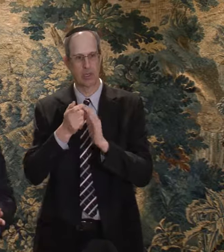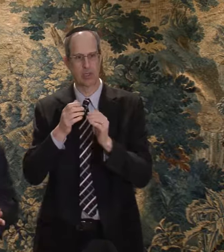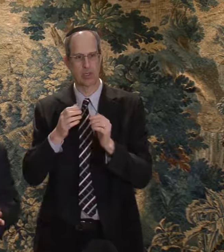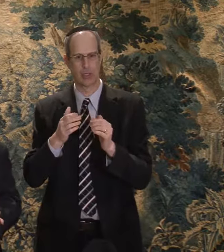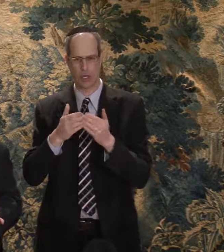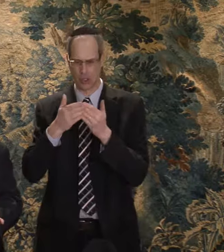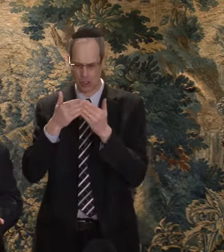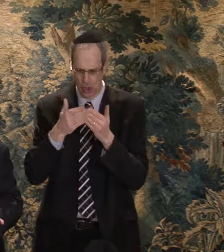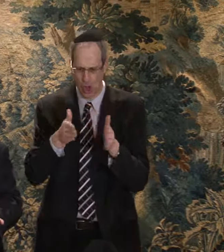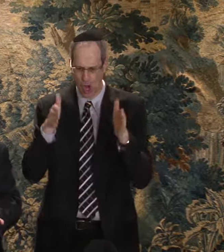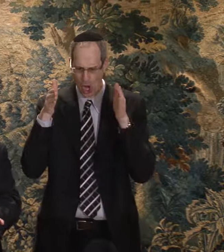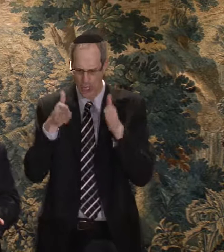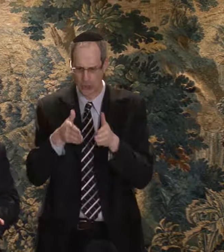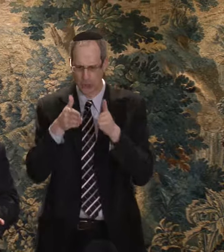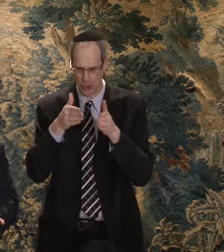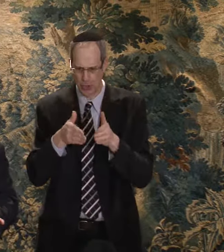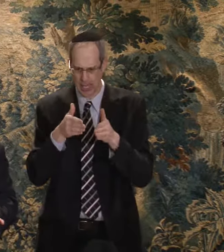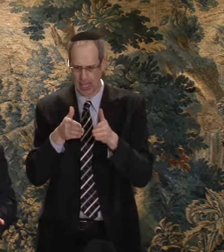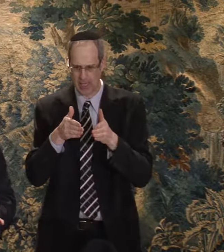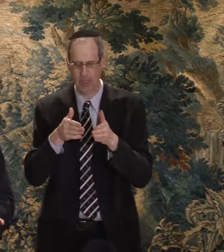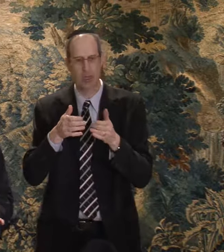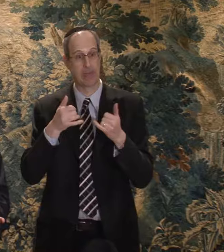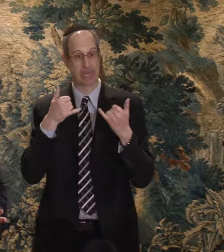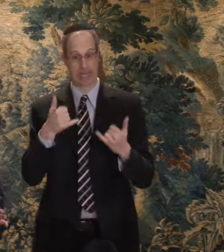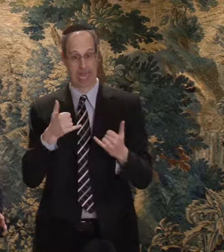was going to be there till he died he could have an even slower than that